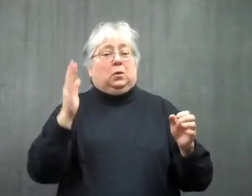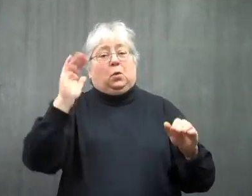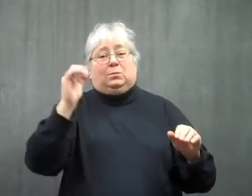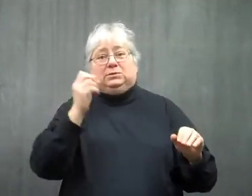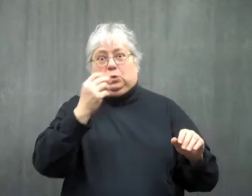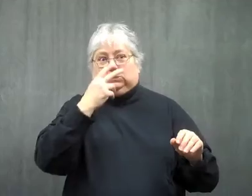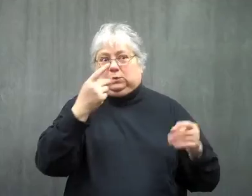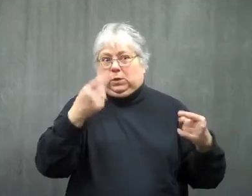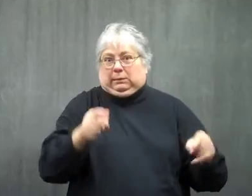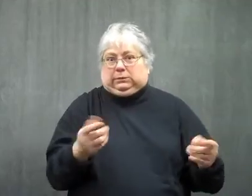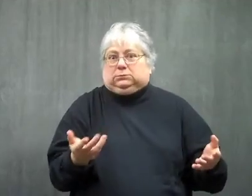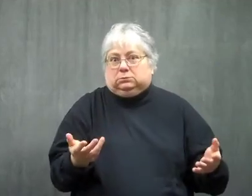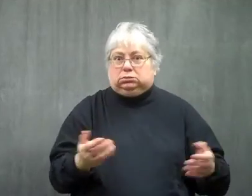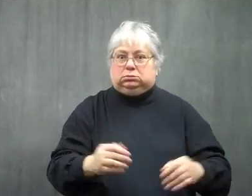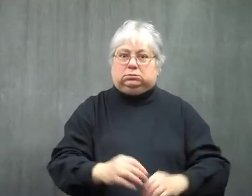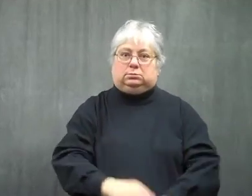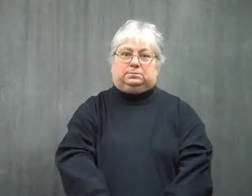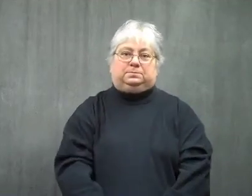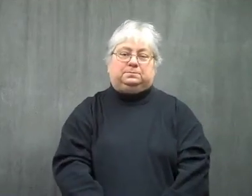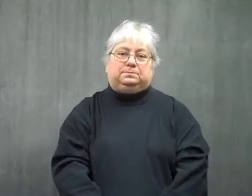I hope so. We'll see what happens.